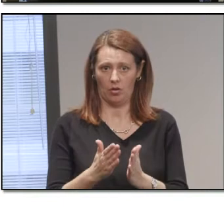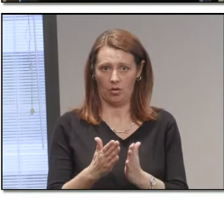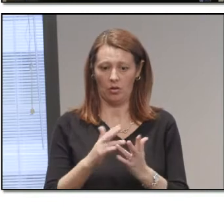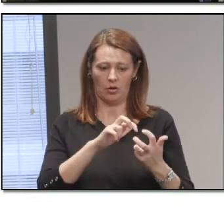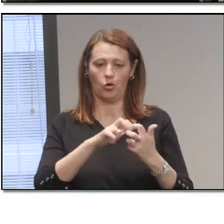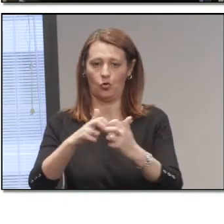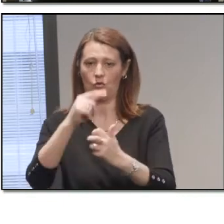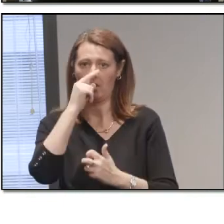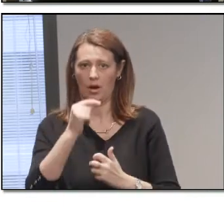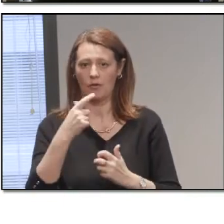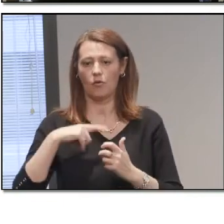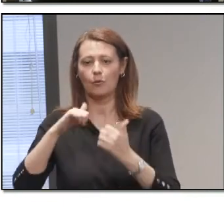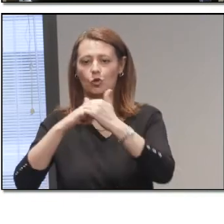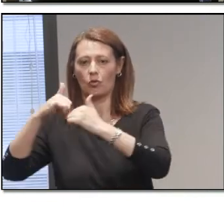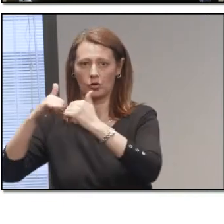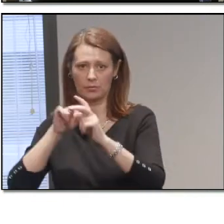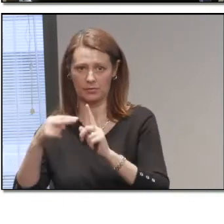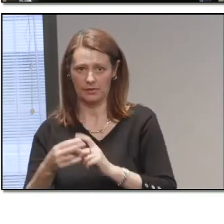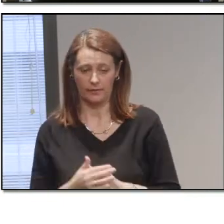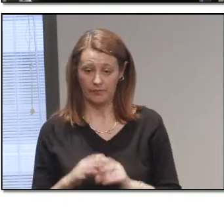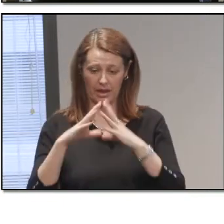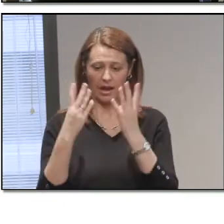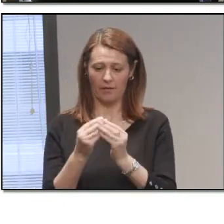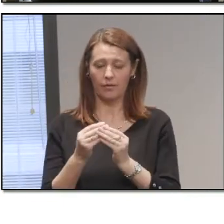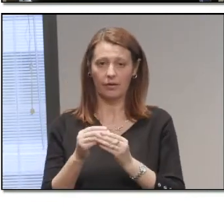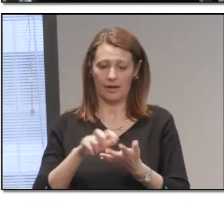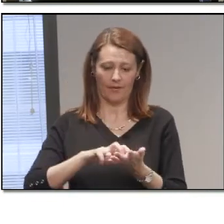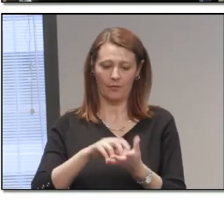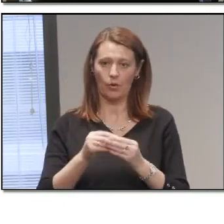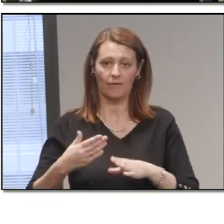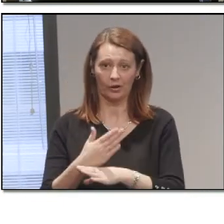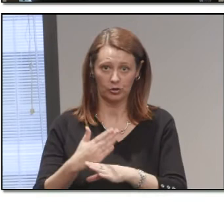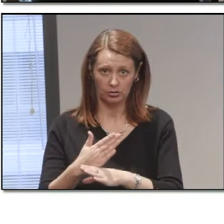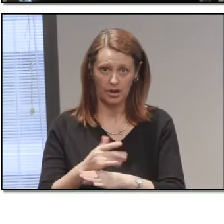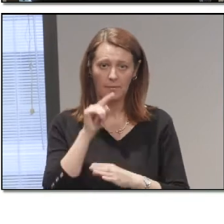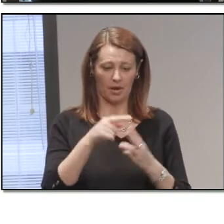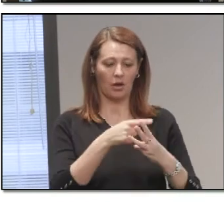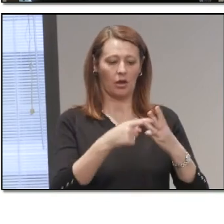view. Everything is vulnerable from a functional point of view but these three organ systems